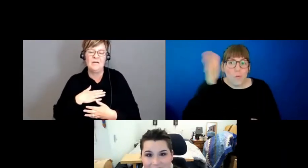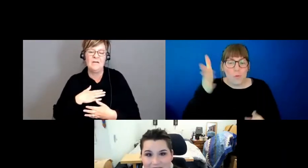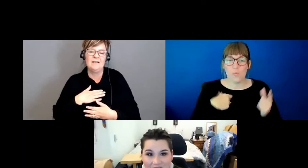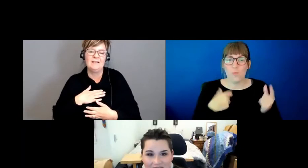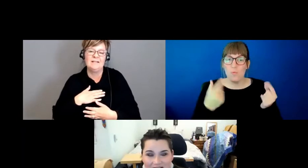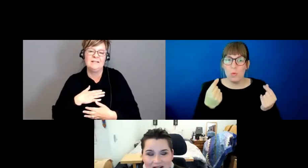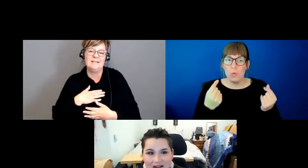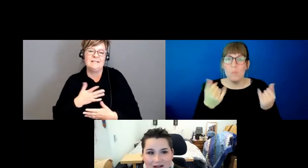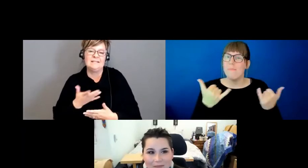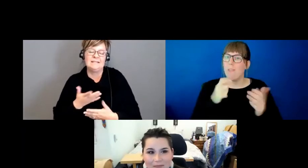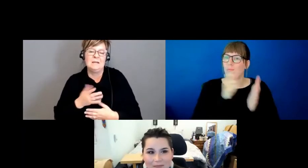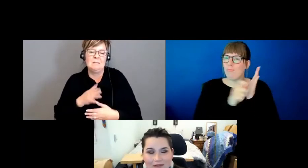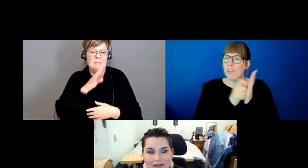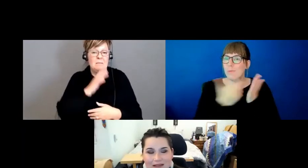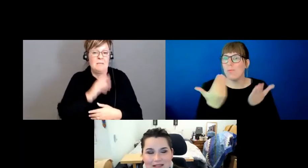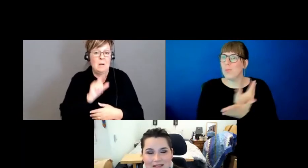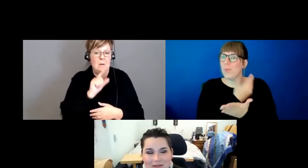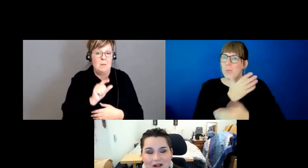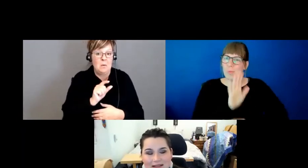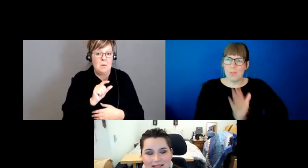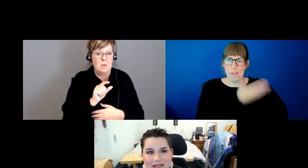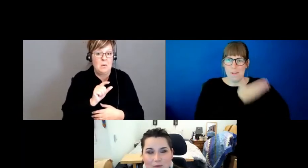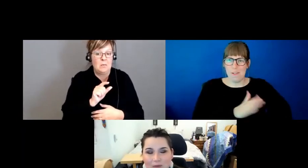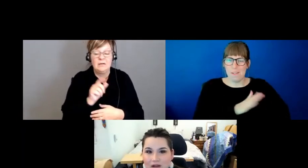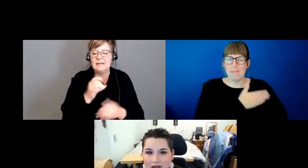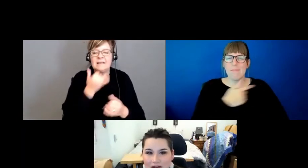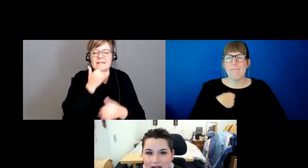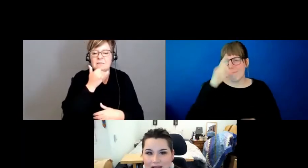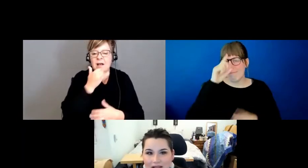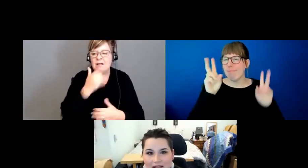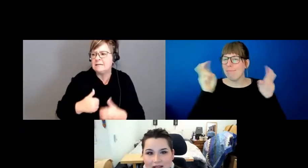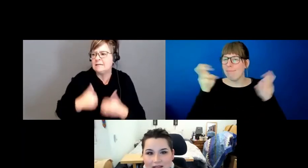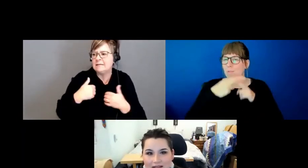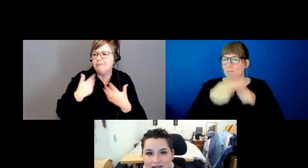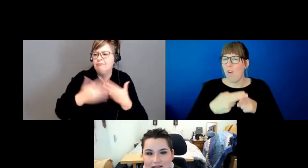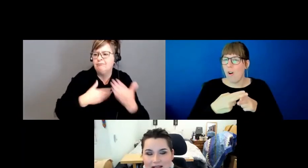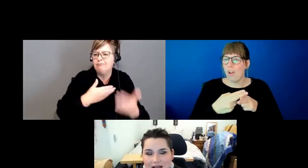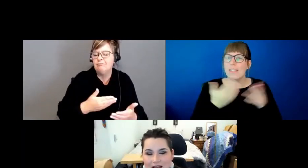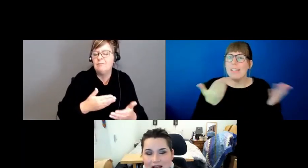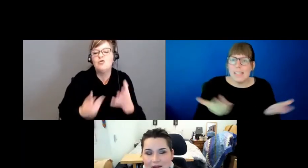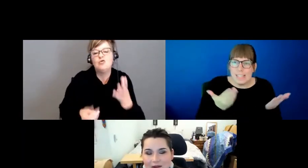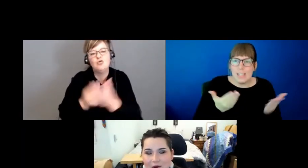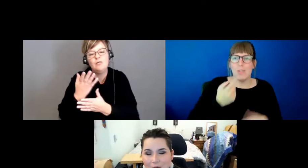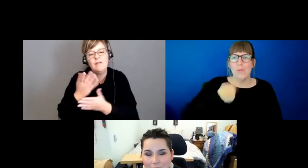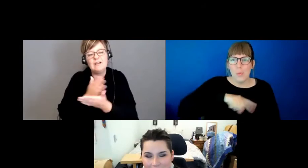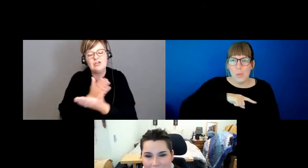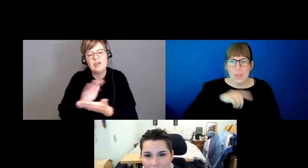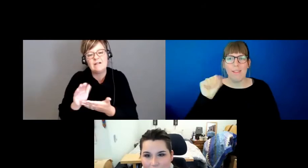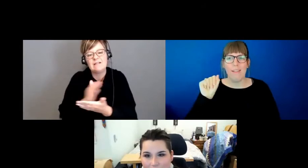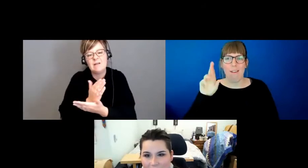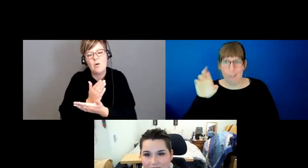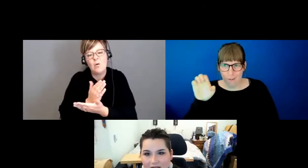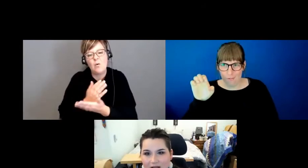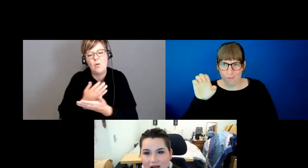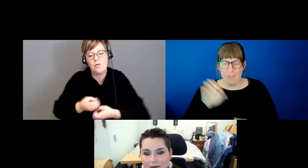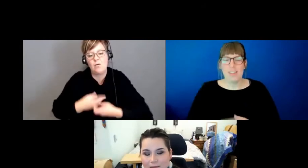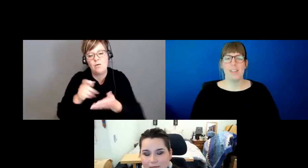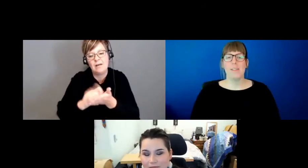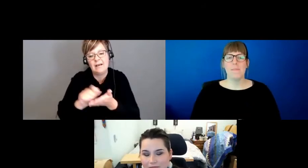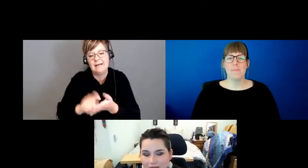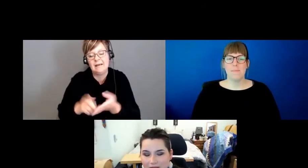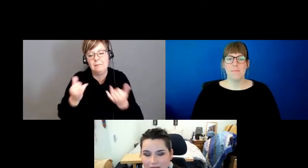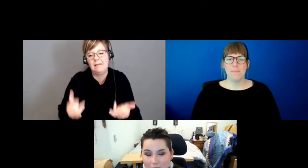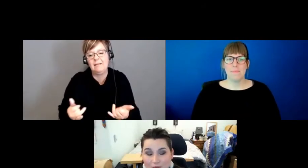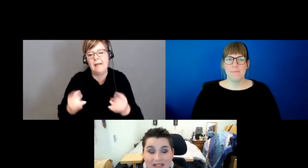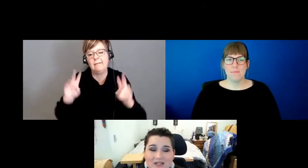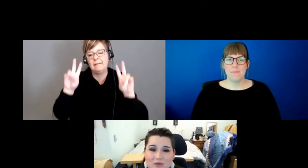SONG. I THINK IT IS GOING TO BE CALLED "HERE WE ARE." AND I HOPE THAT IT WILL BE RELEASED